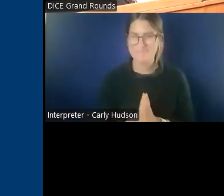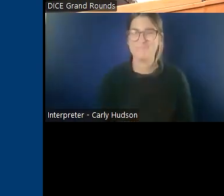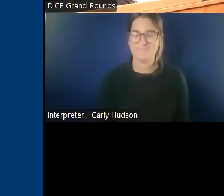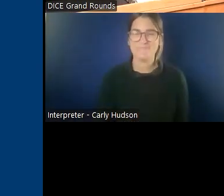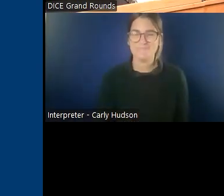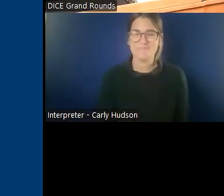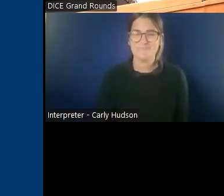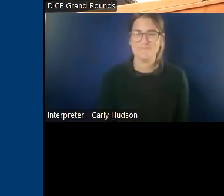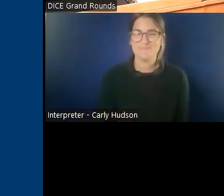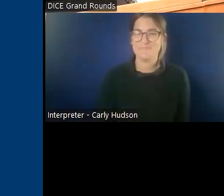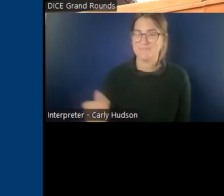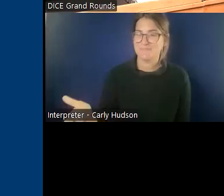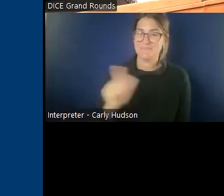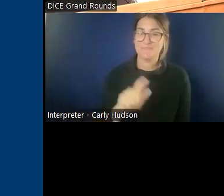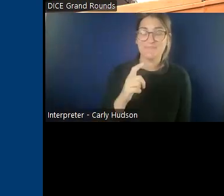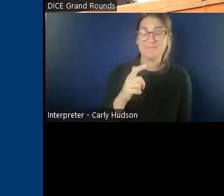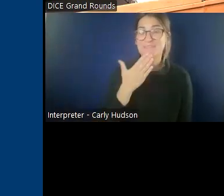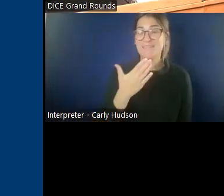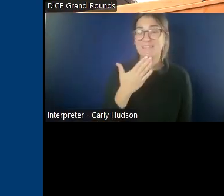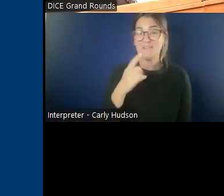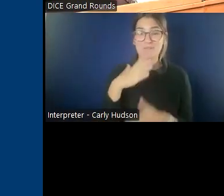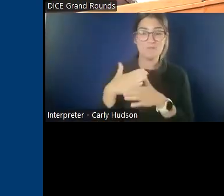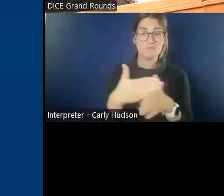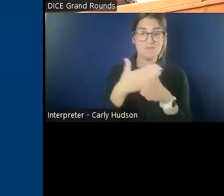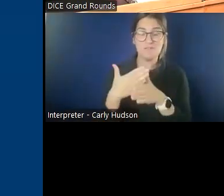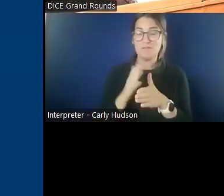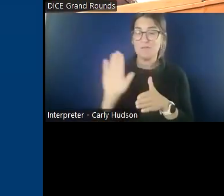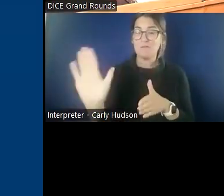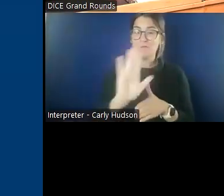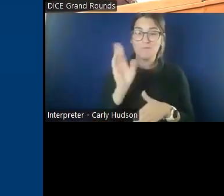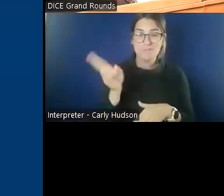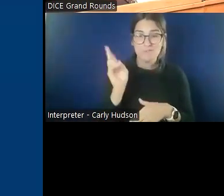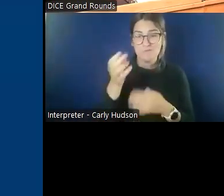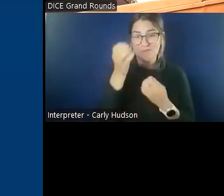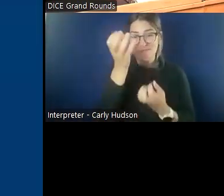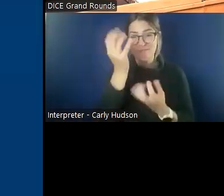all thank thank you for sharing bits and pieces of you and your history with us um so I have a